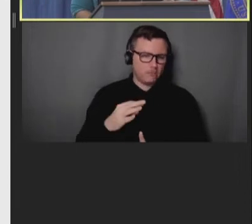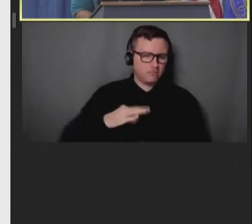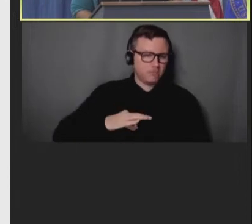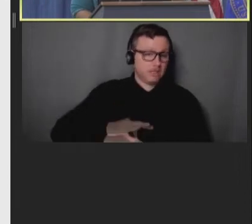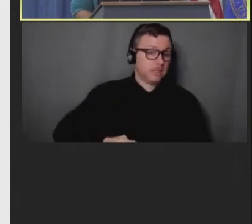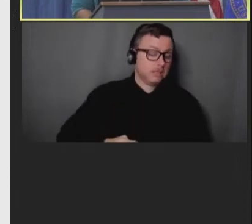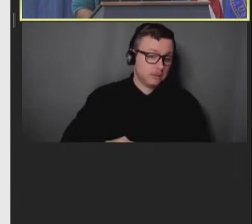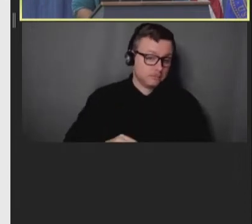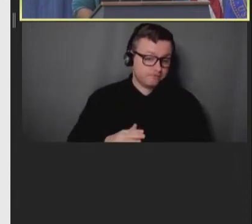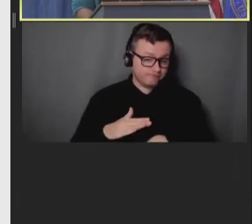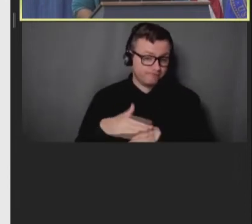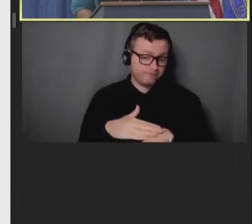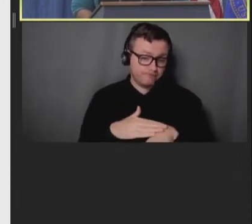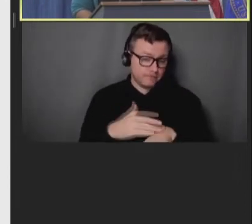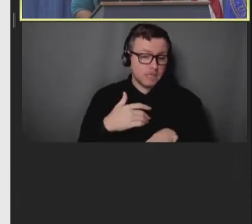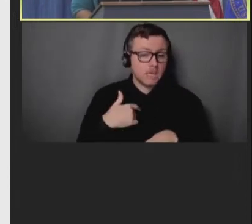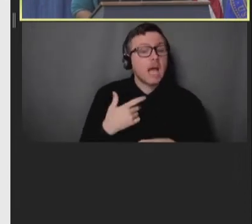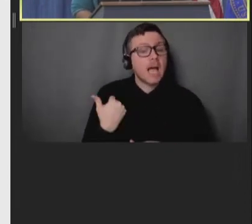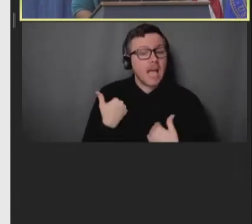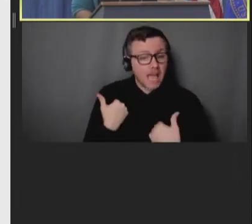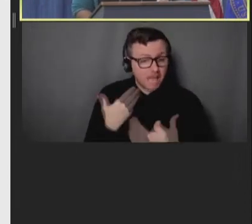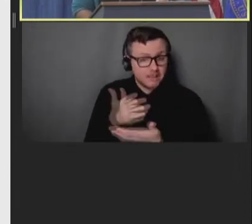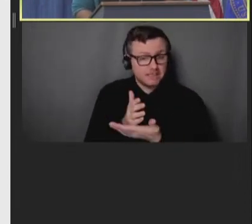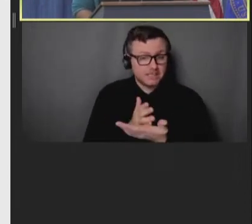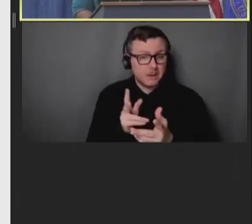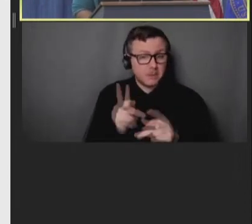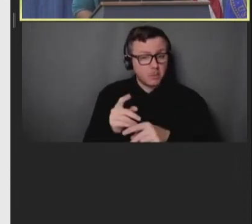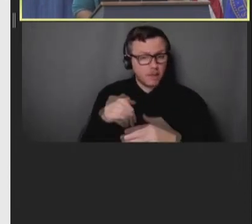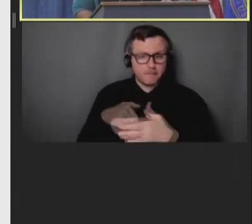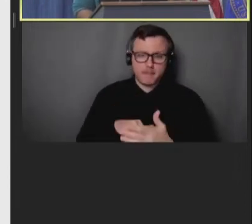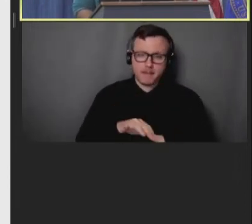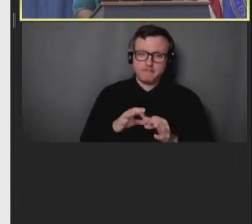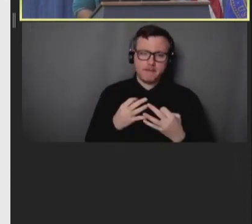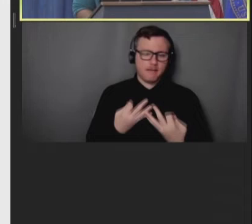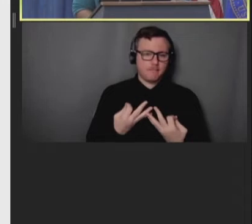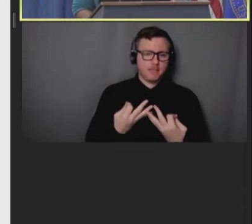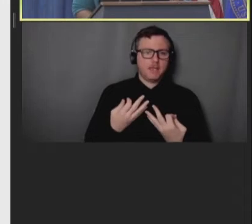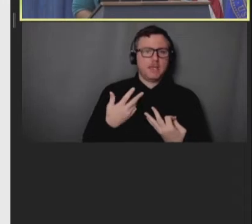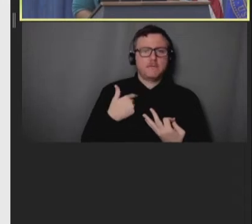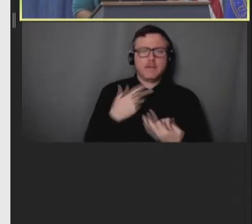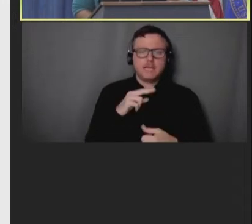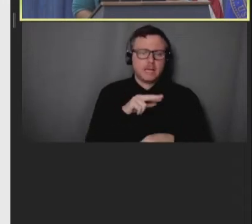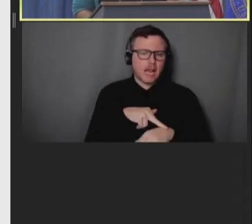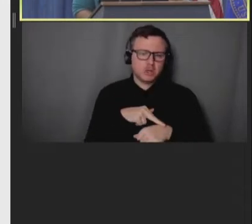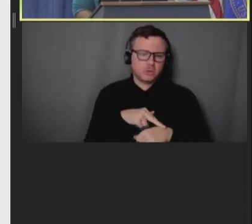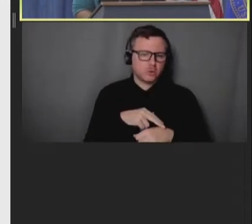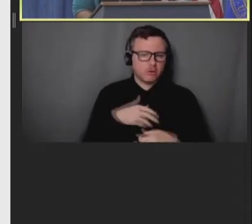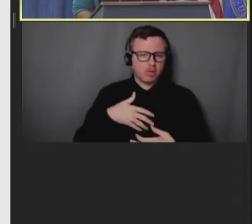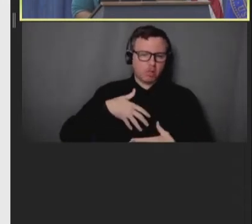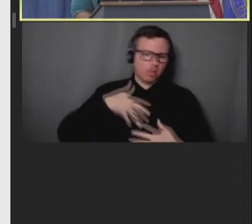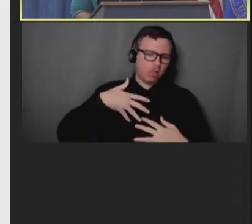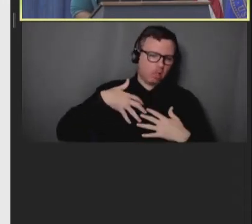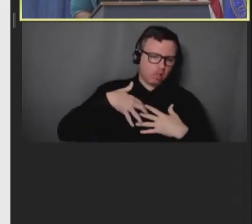I had some of those individuals in my family, just for a natural distrust of government. The